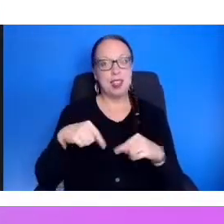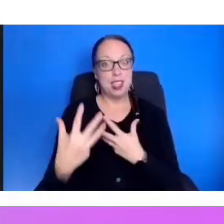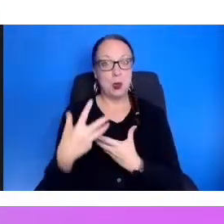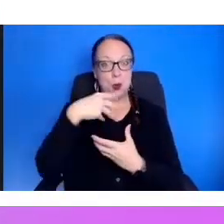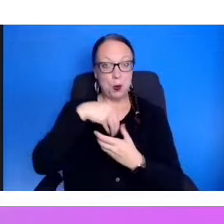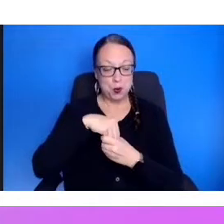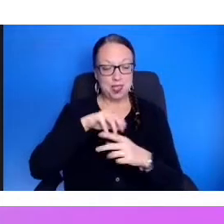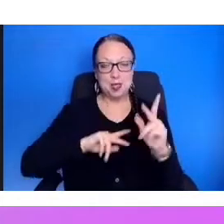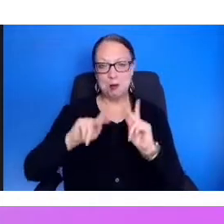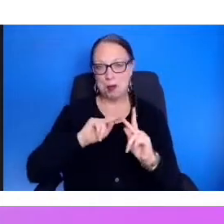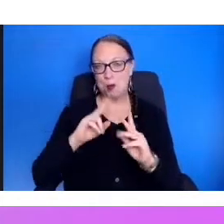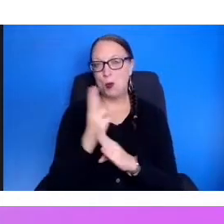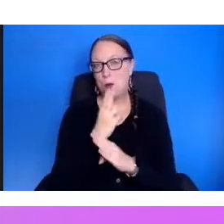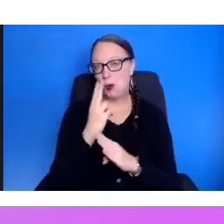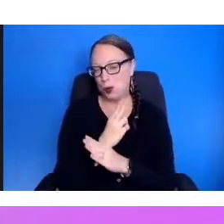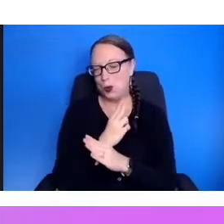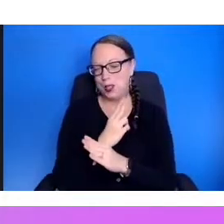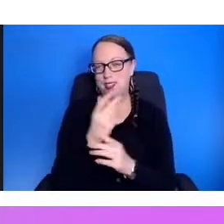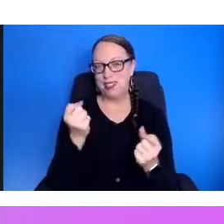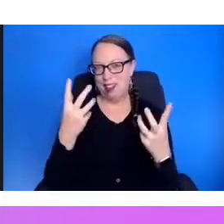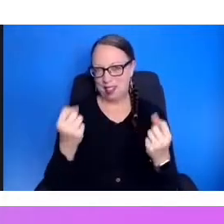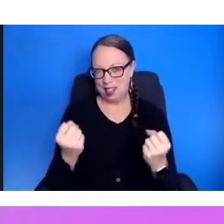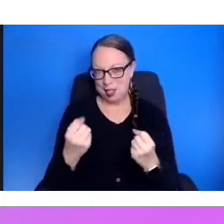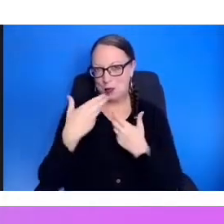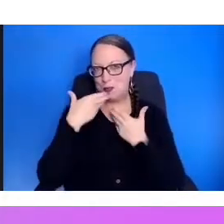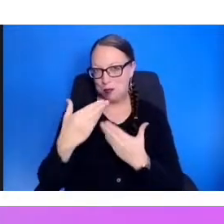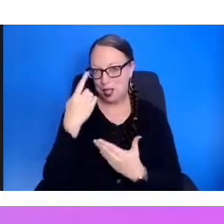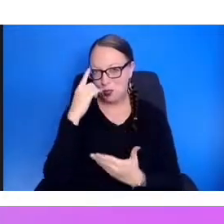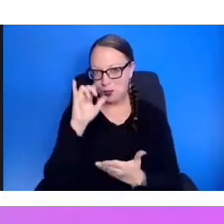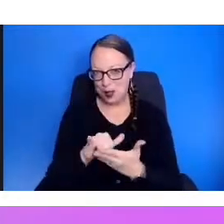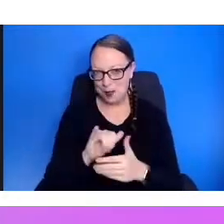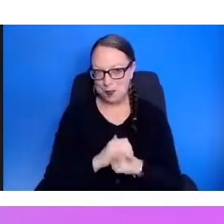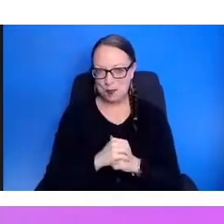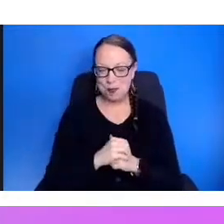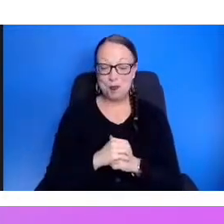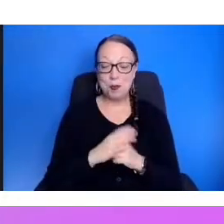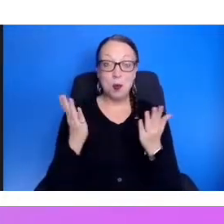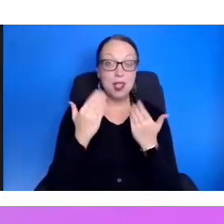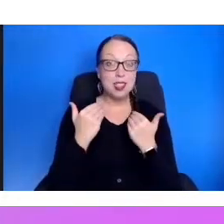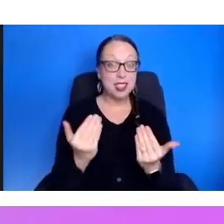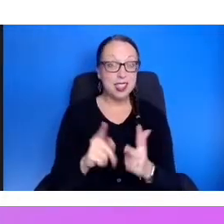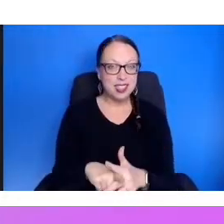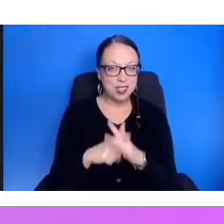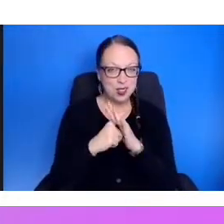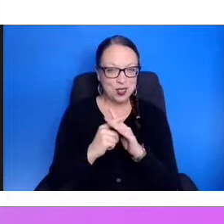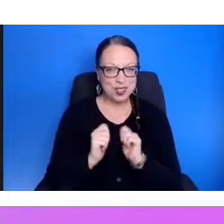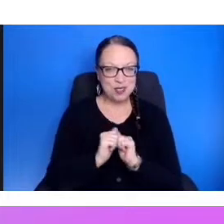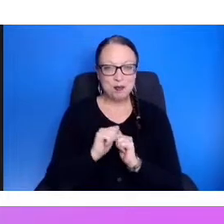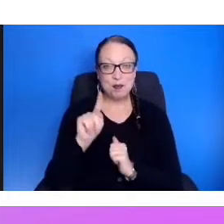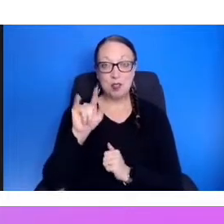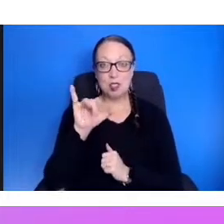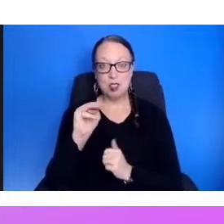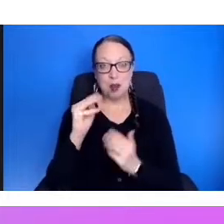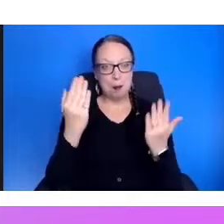who are signed language users, so let's get going. Tom if you want to go to the next slide--